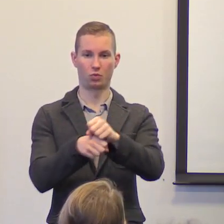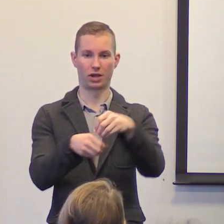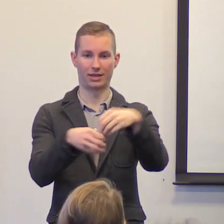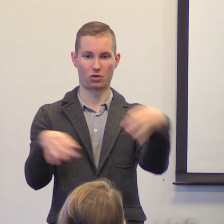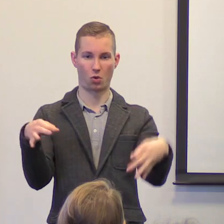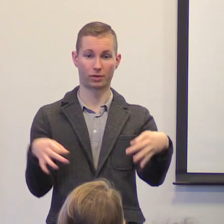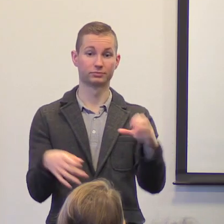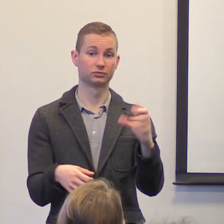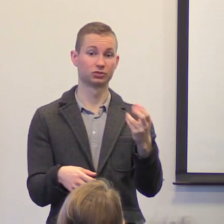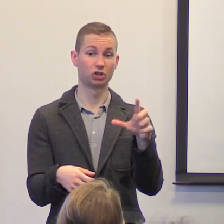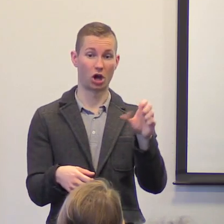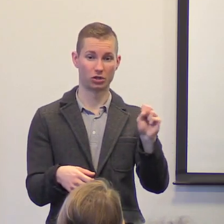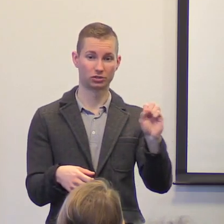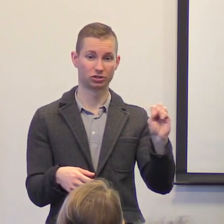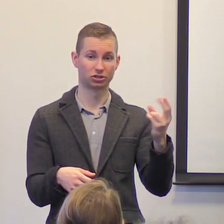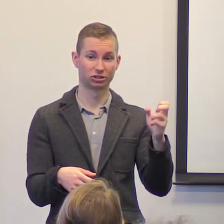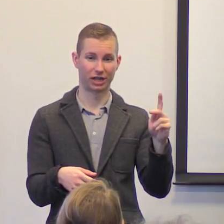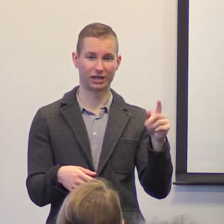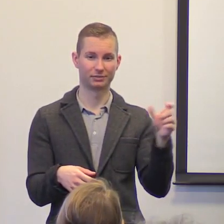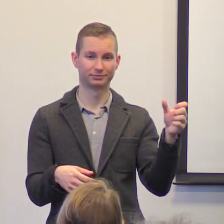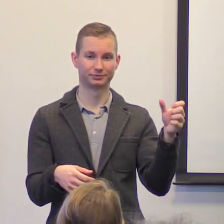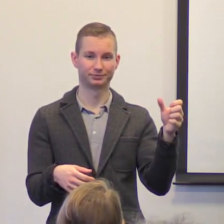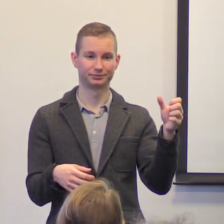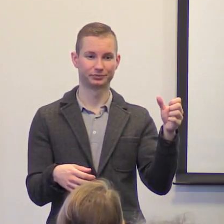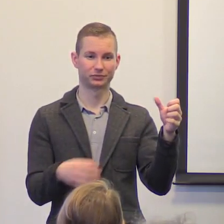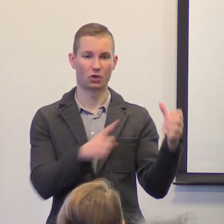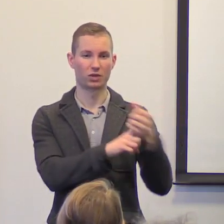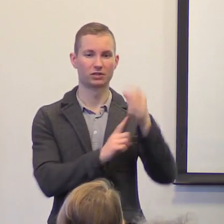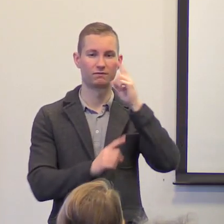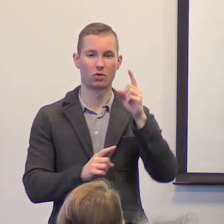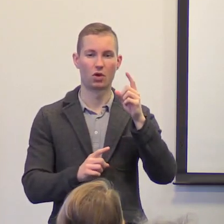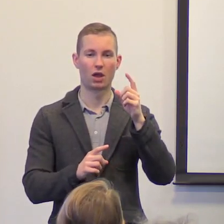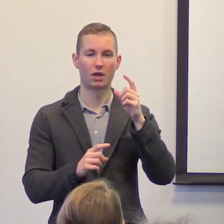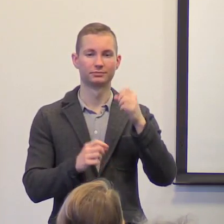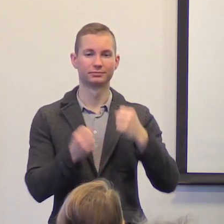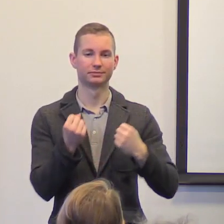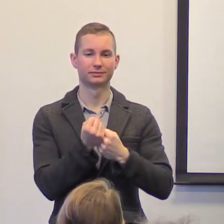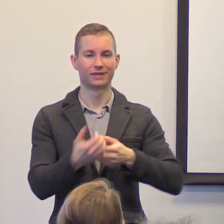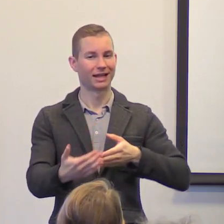Charles Schenck had been prosecuted for advocating against the draft.